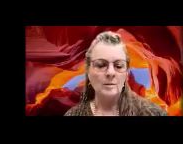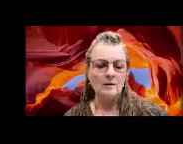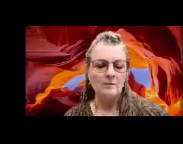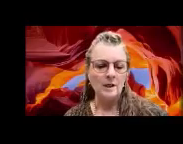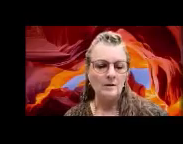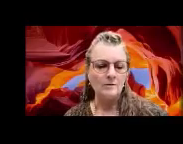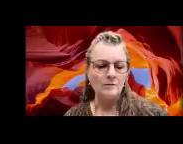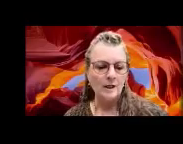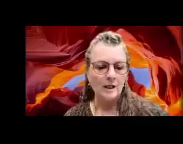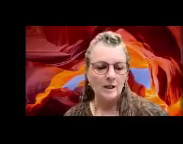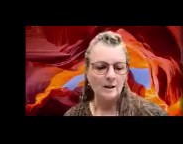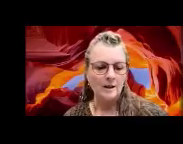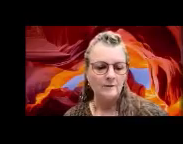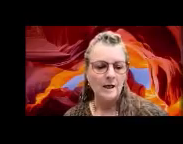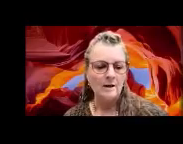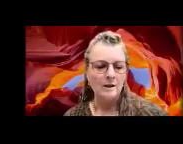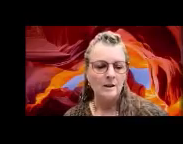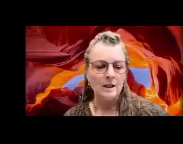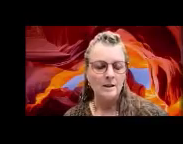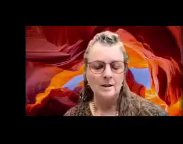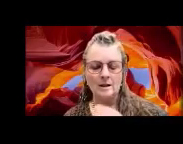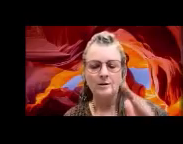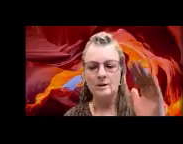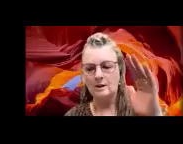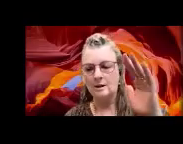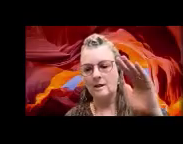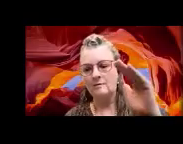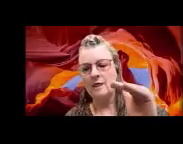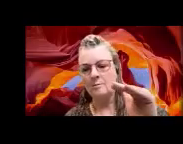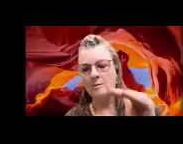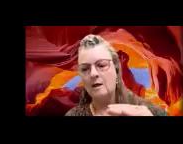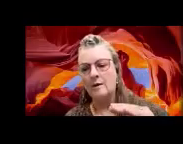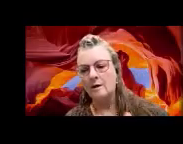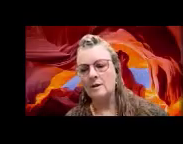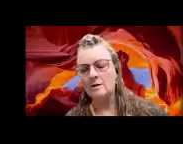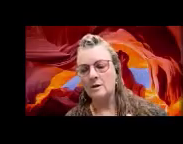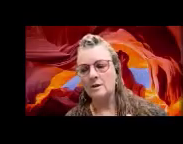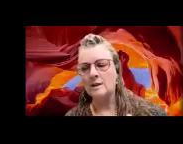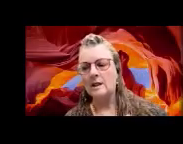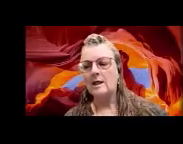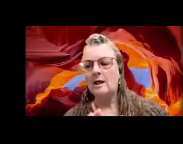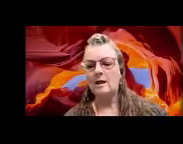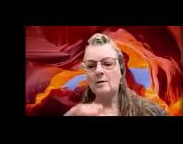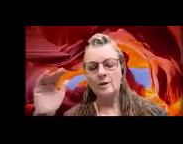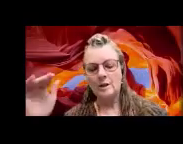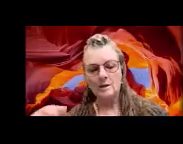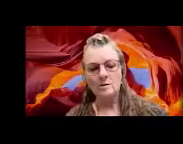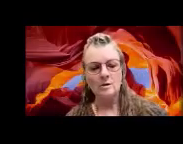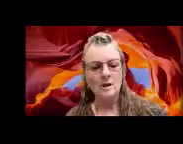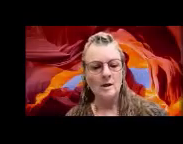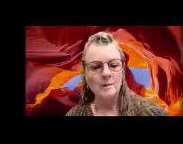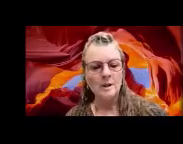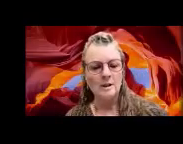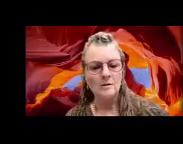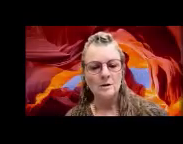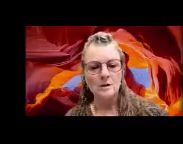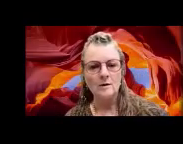made fun of and left out, unless they learn to kind of tamp down their interest and pretend to adopt the interest of their